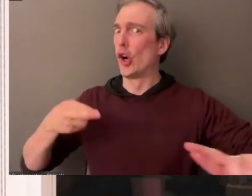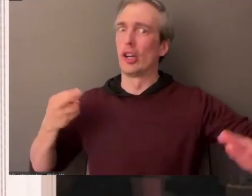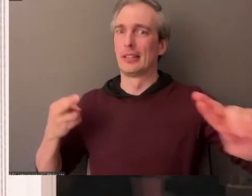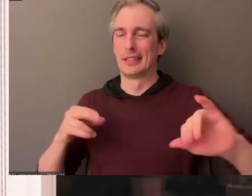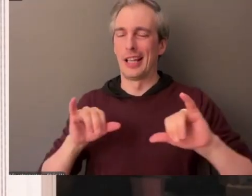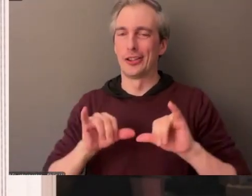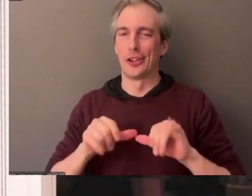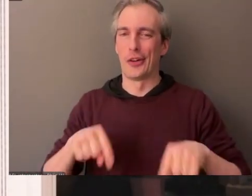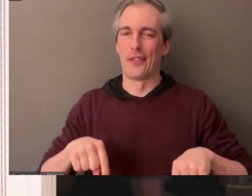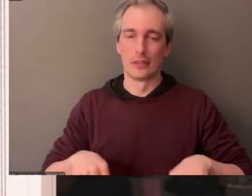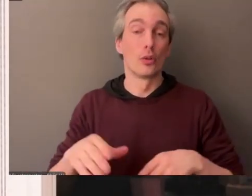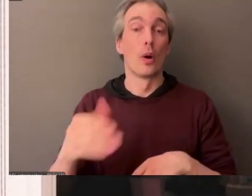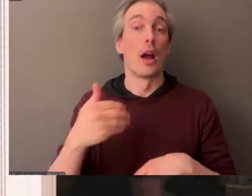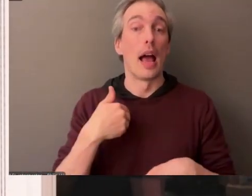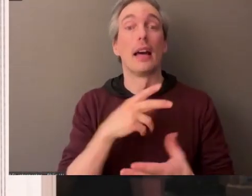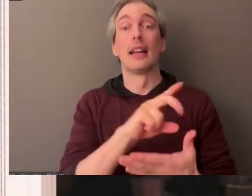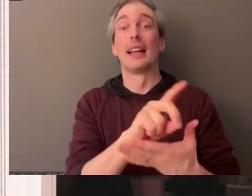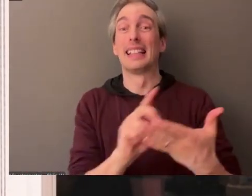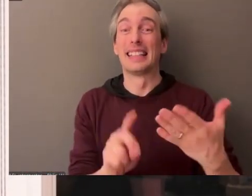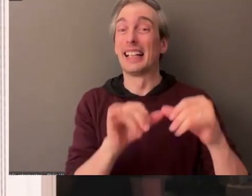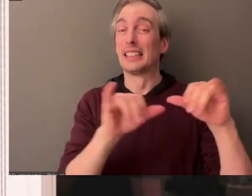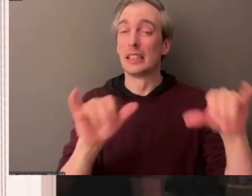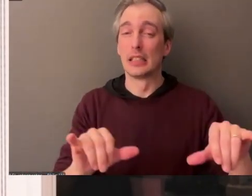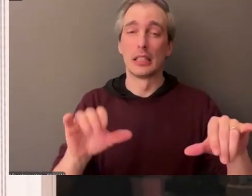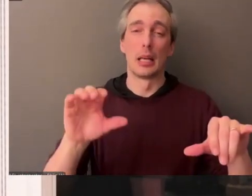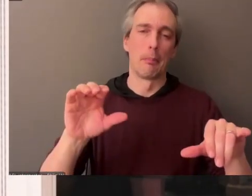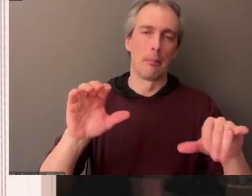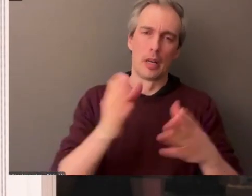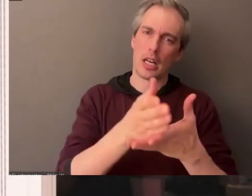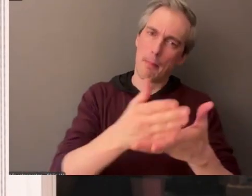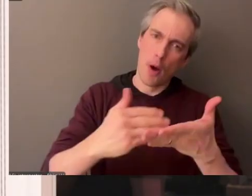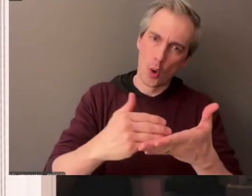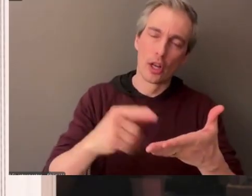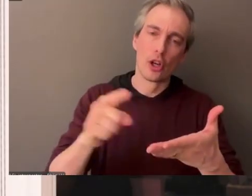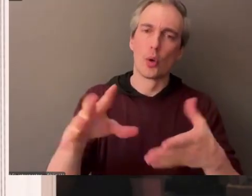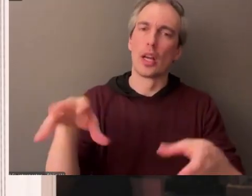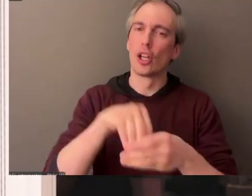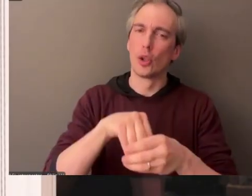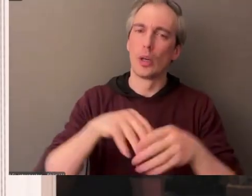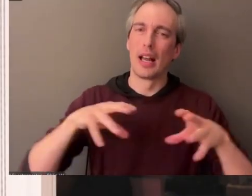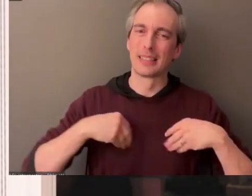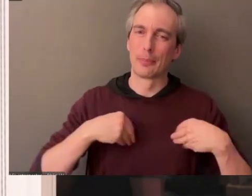They included acceptance criteria for its development.